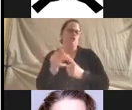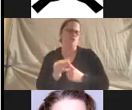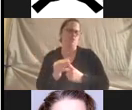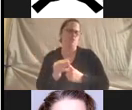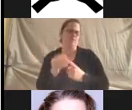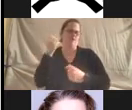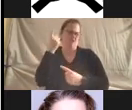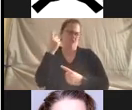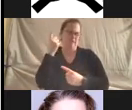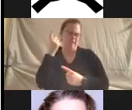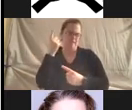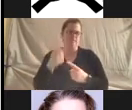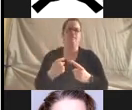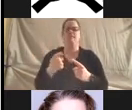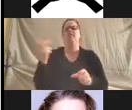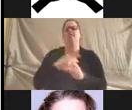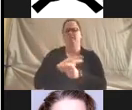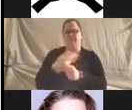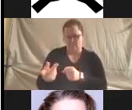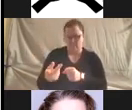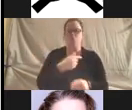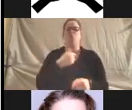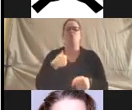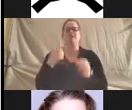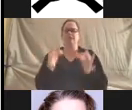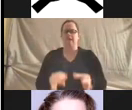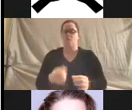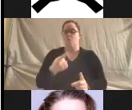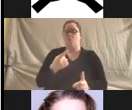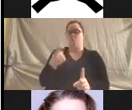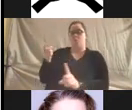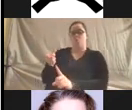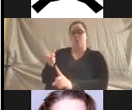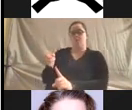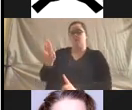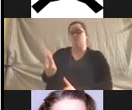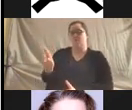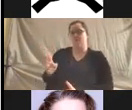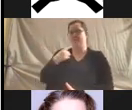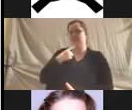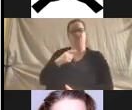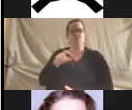we decided one of the legislators, one of the Republicans said, you don't actually need a bill for this,